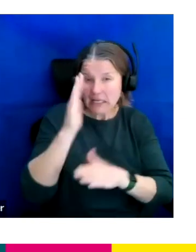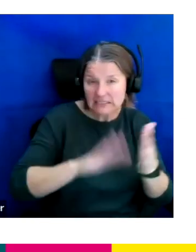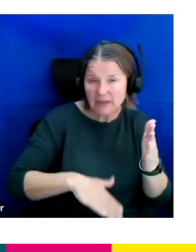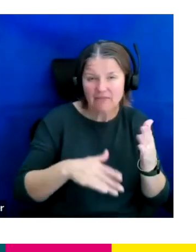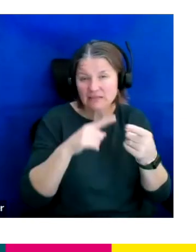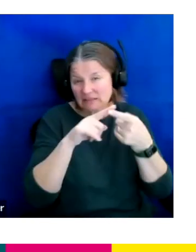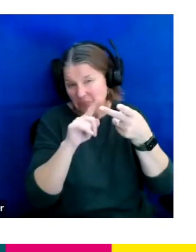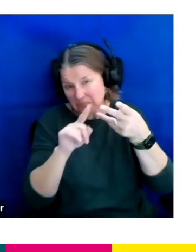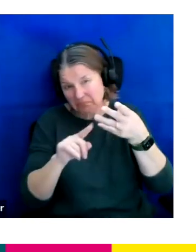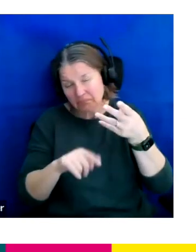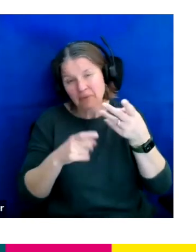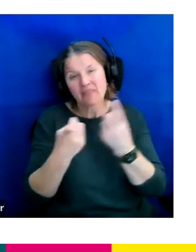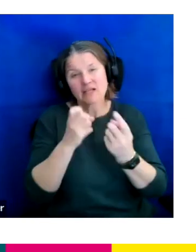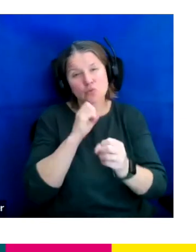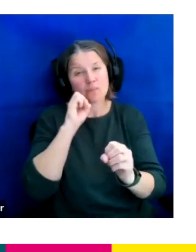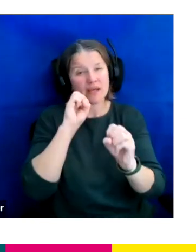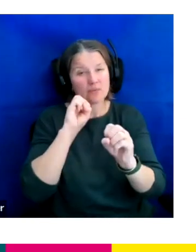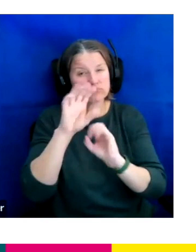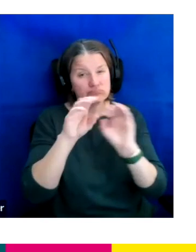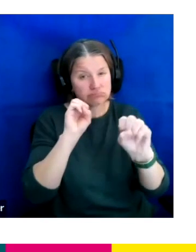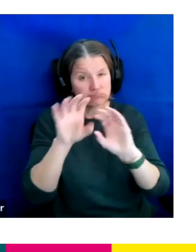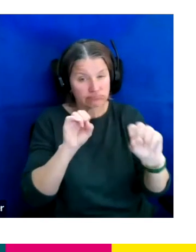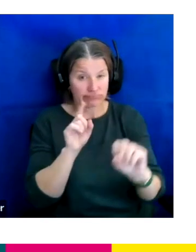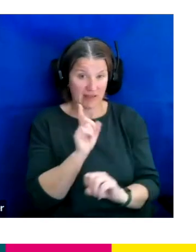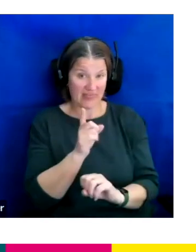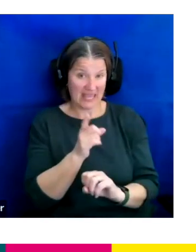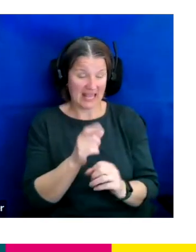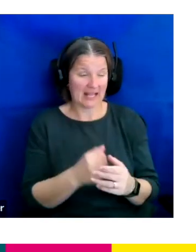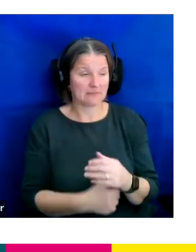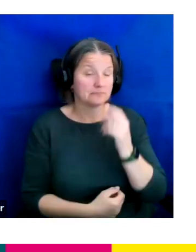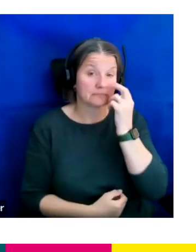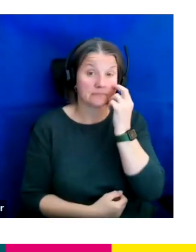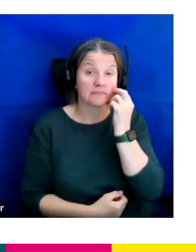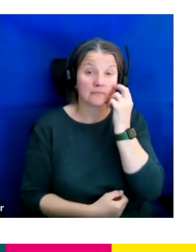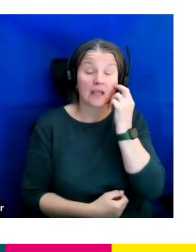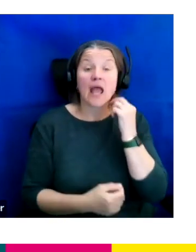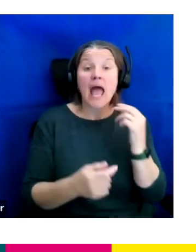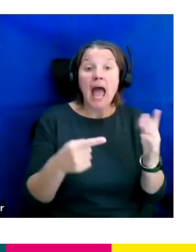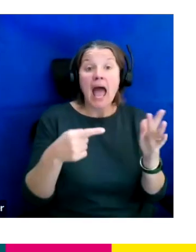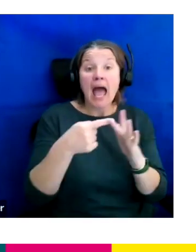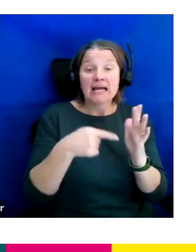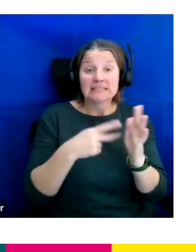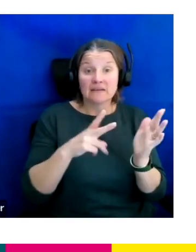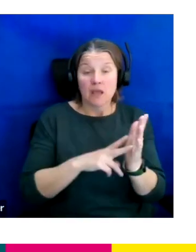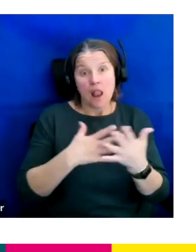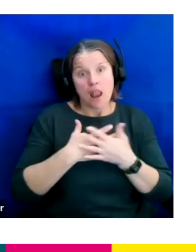So it's really, really good to stay in the loop at @ITVLovesTalent as we at Lifted post